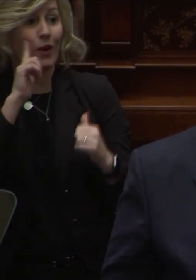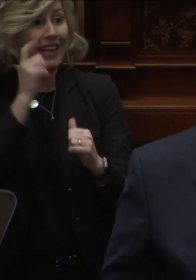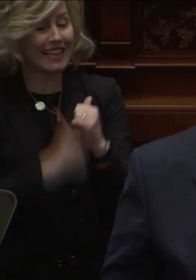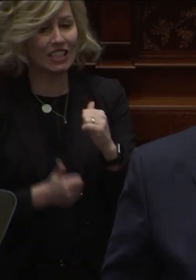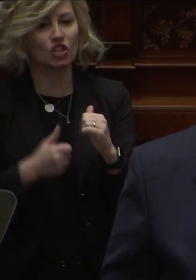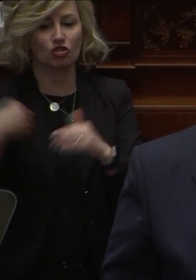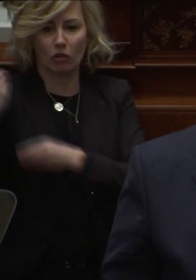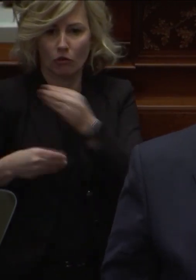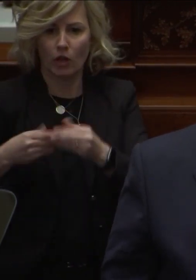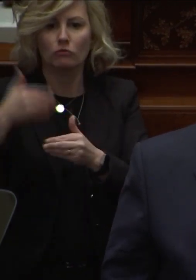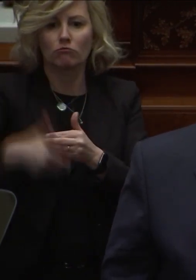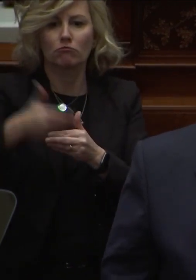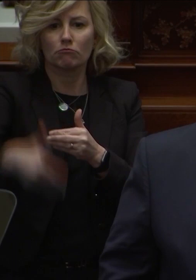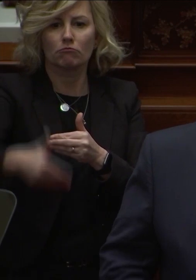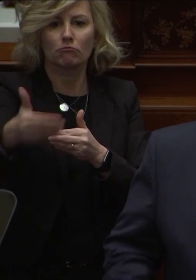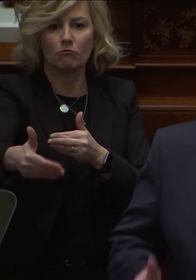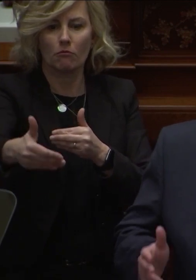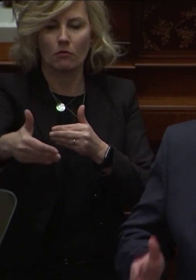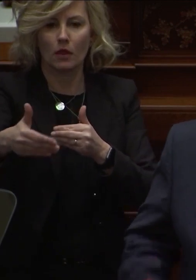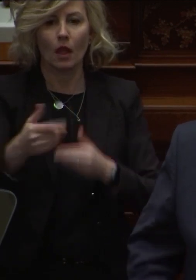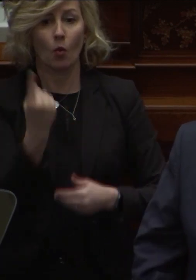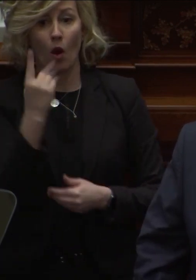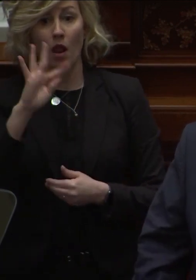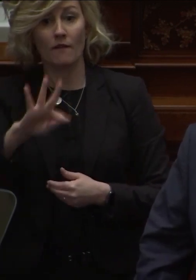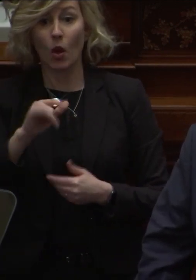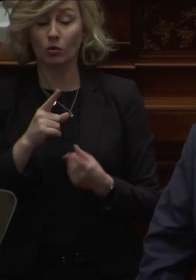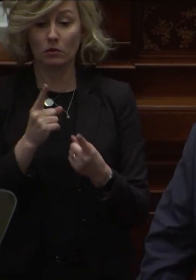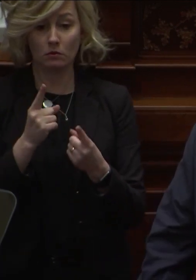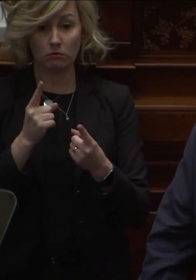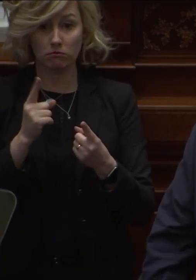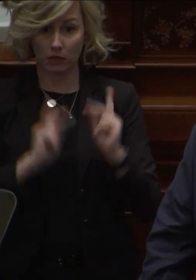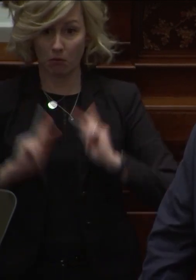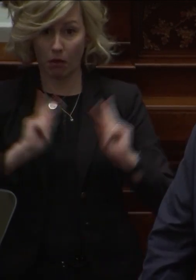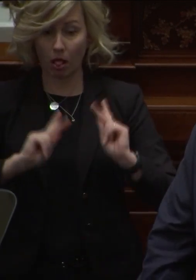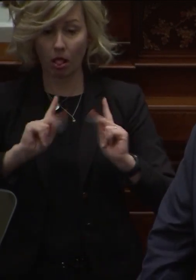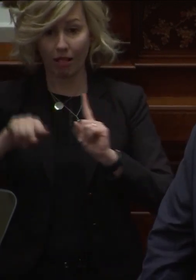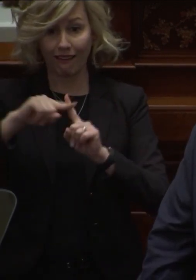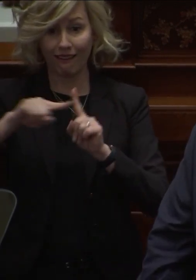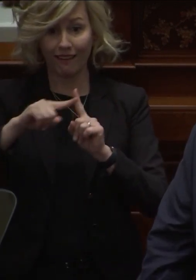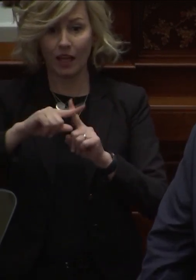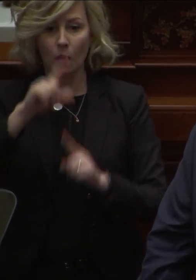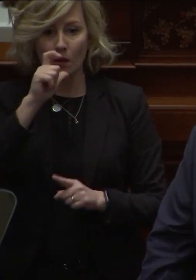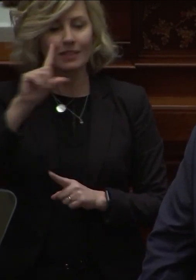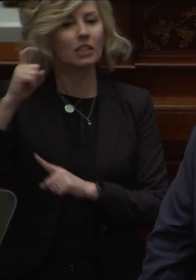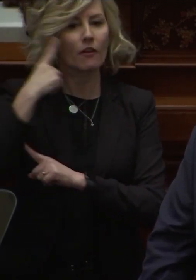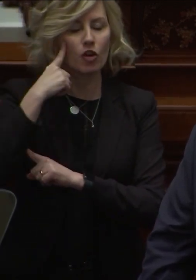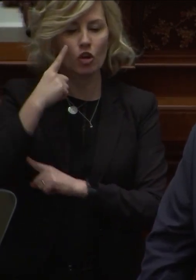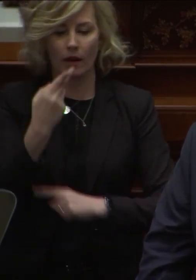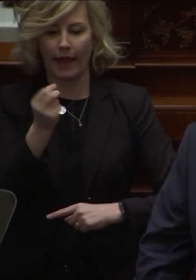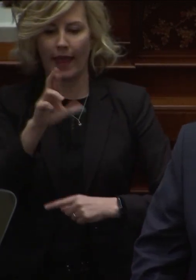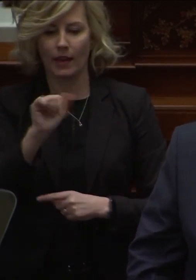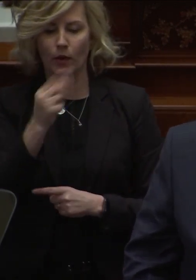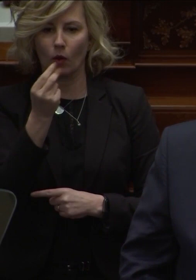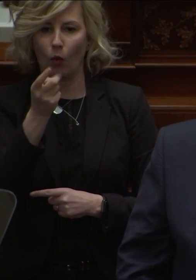THE BURDEN FOR EACH GENERATION ALONG THE WAY.